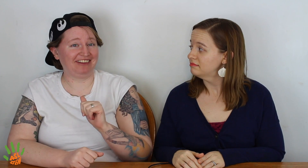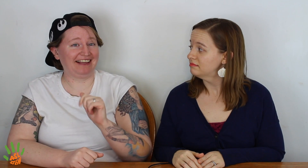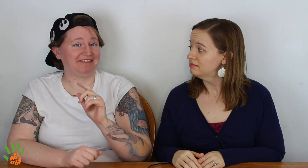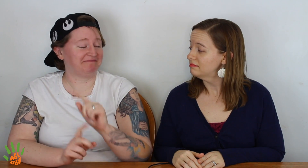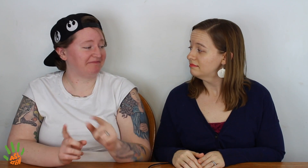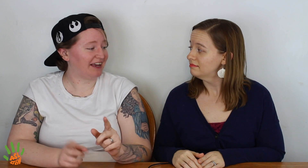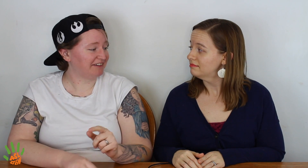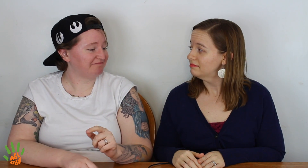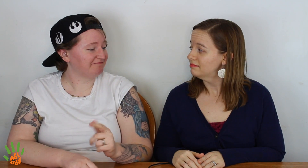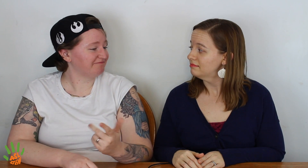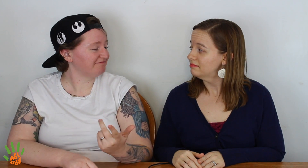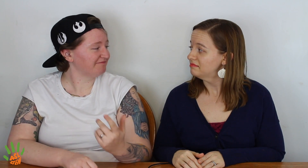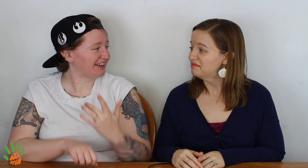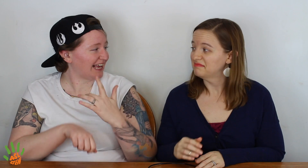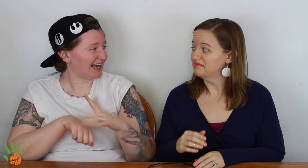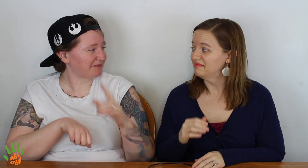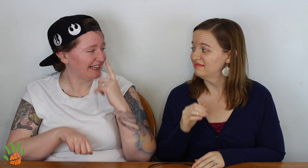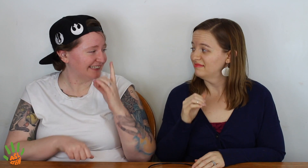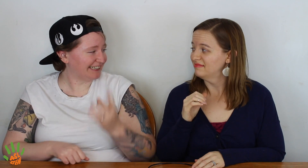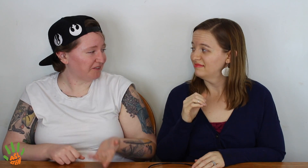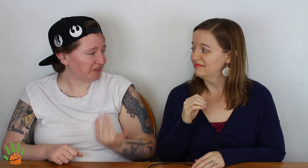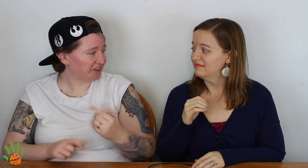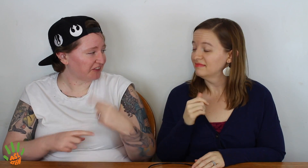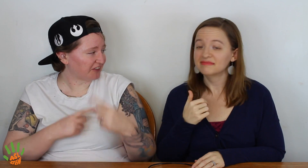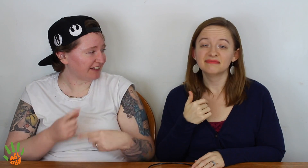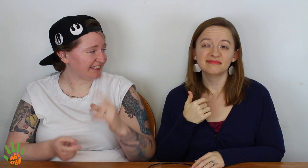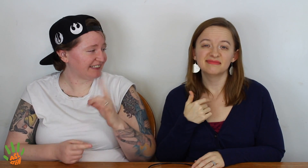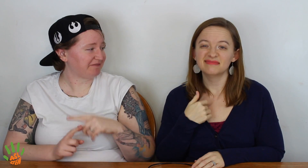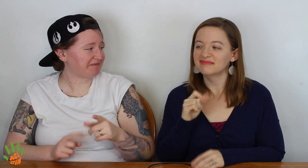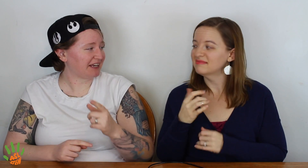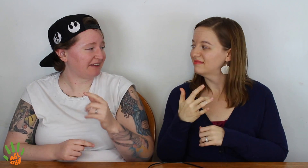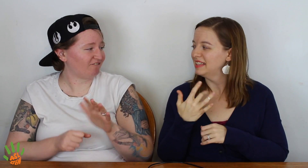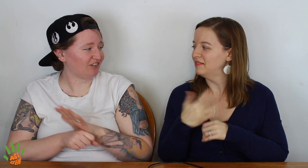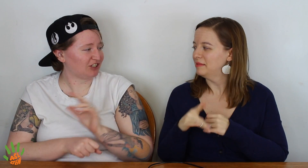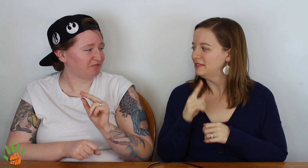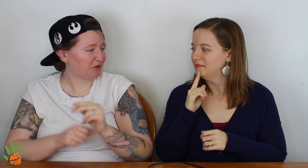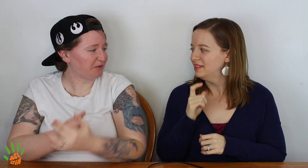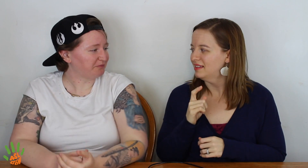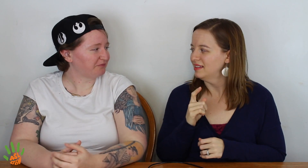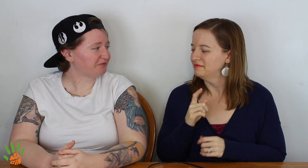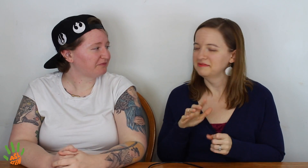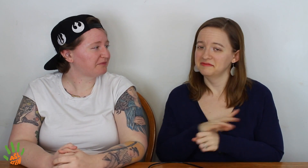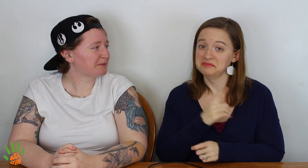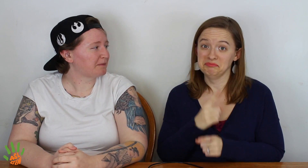I haven't tried that, but empty yeah I've done that before. Flipped it over, but not a full water bottle.